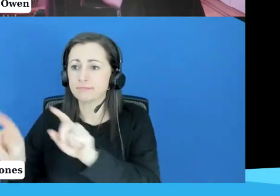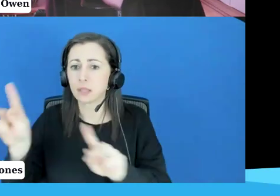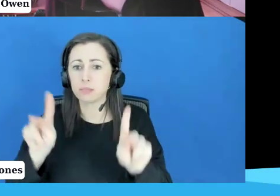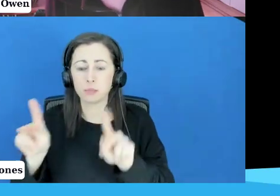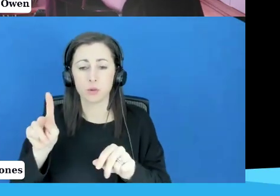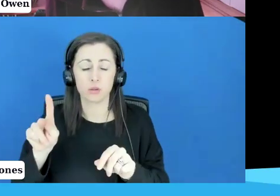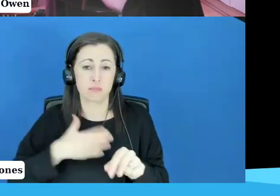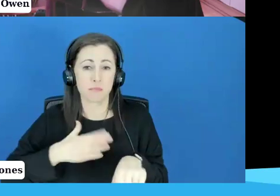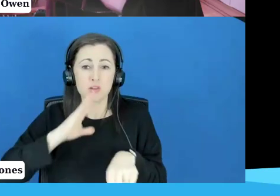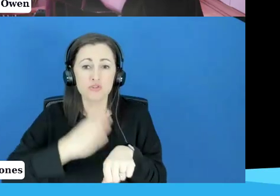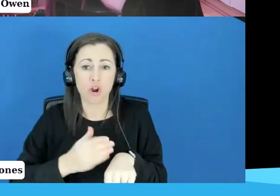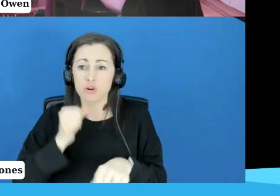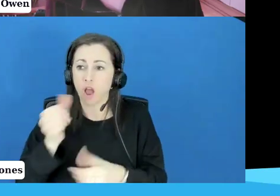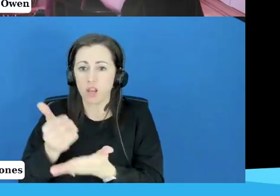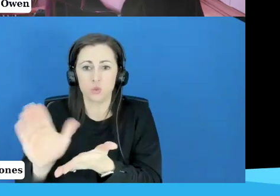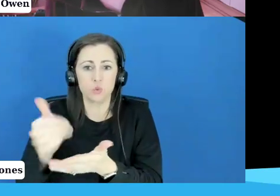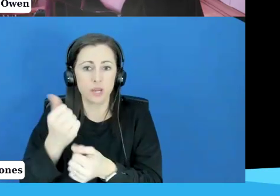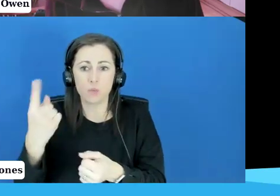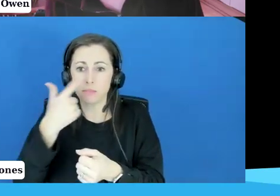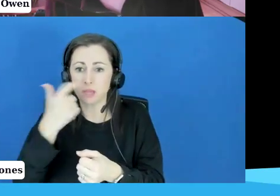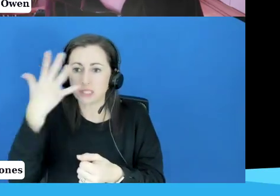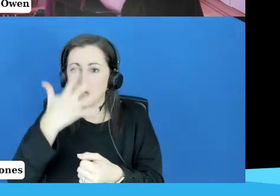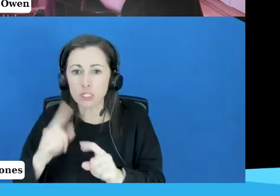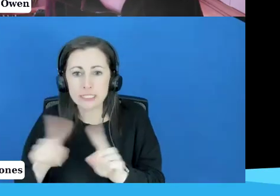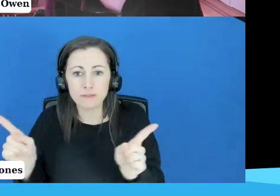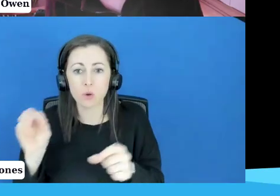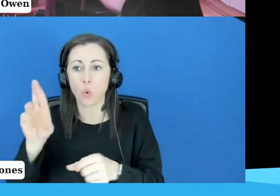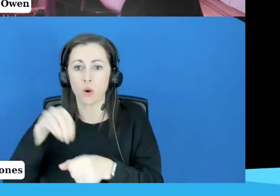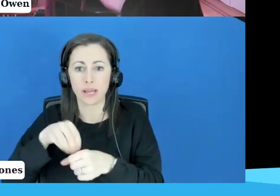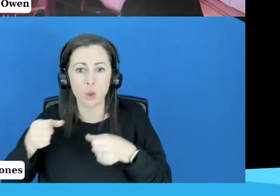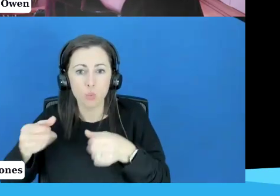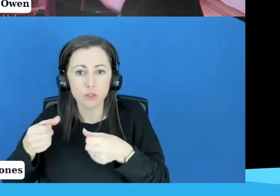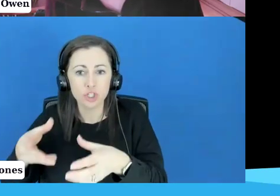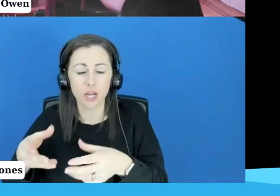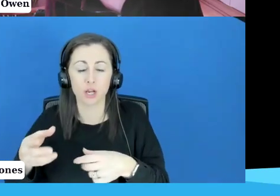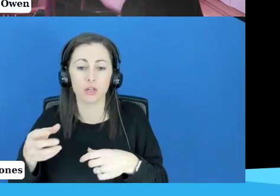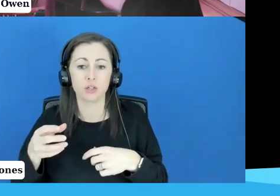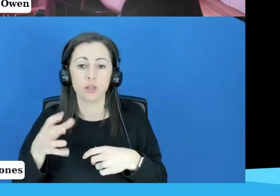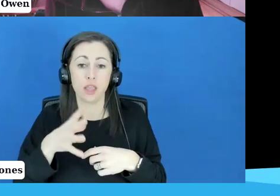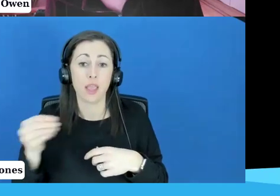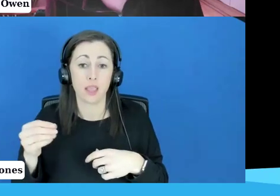because they look different or they may be in a wheelchair whereas like, if she talks with like some of her friends